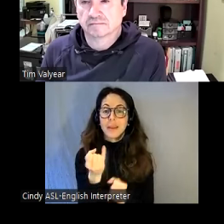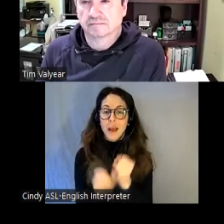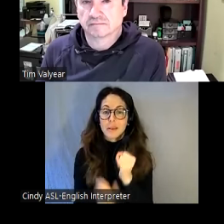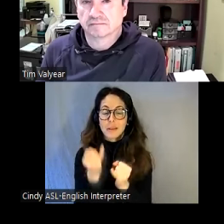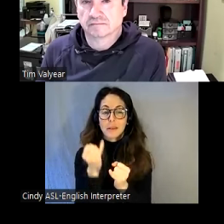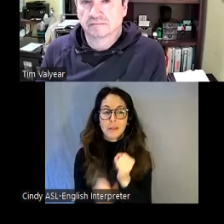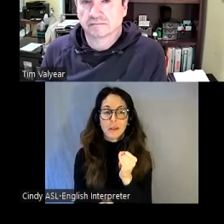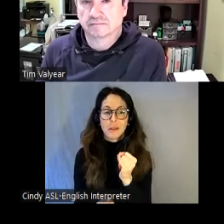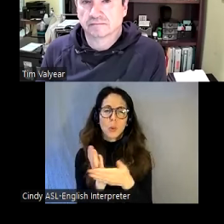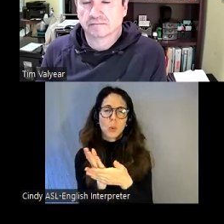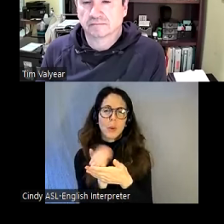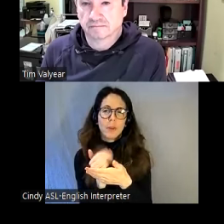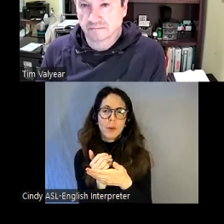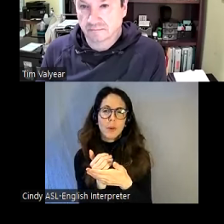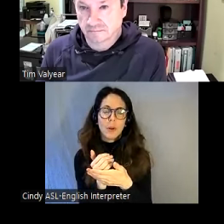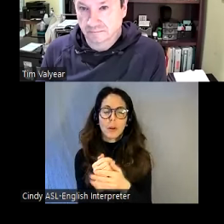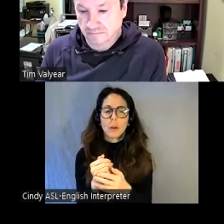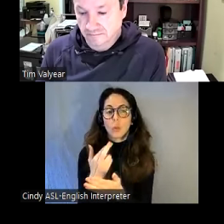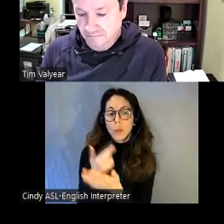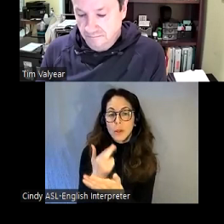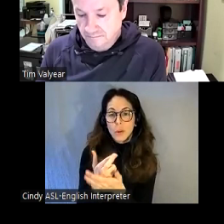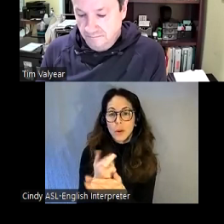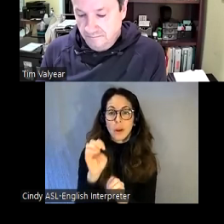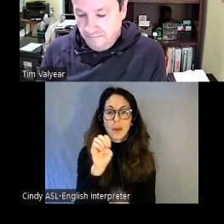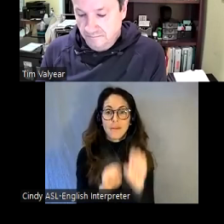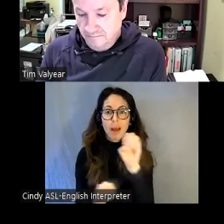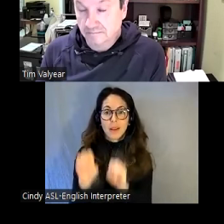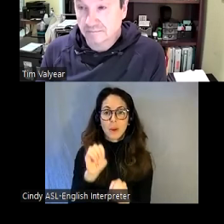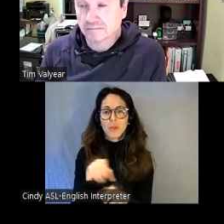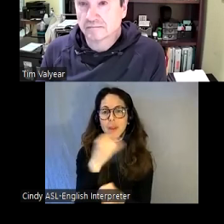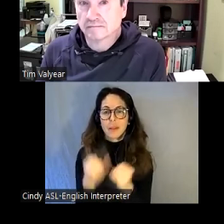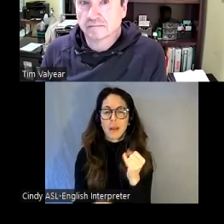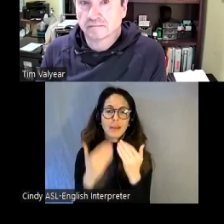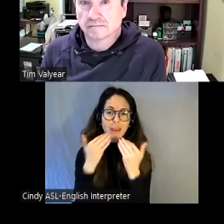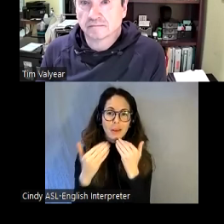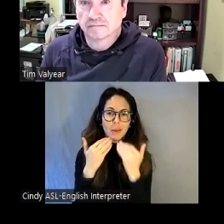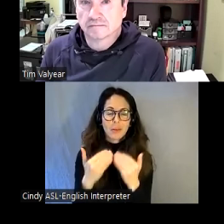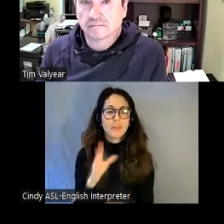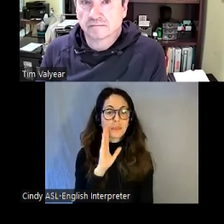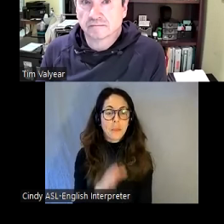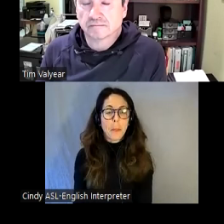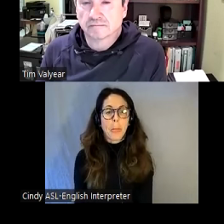objectives. And then Q and A for about 50 minutes or so. And then just a brief review of resources, evaluations,